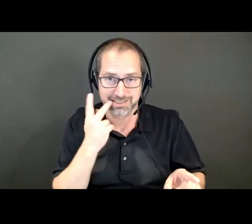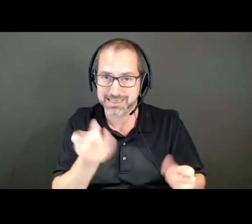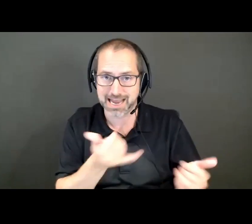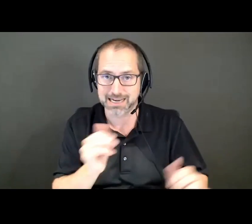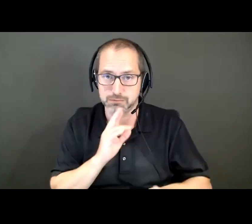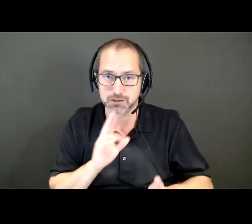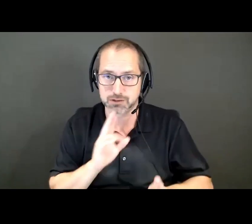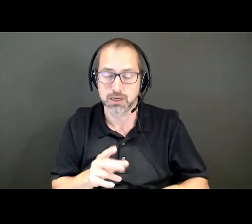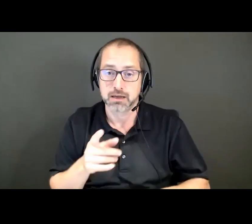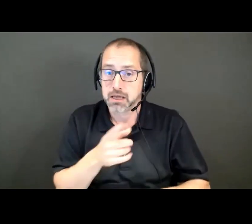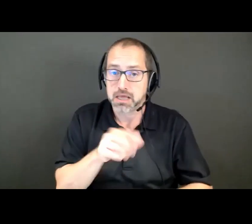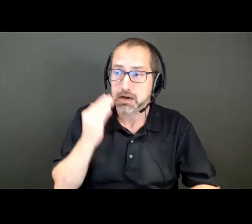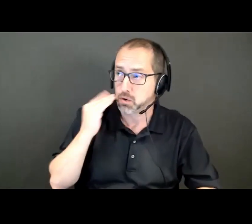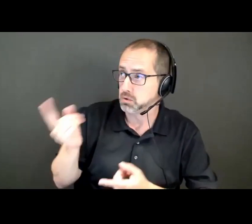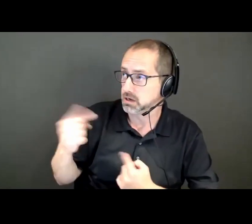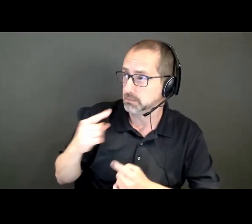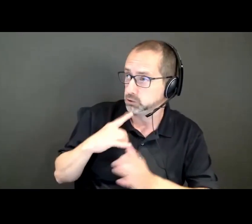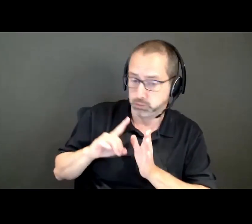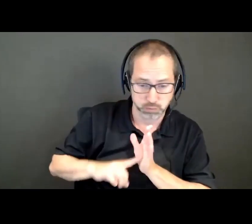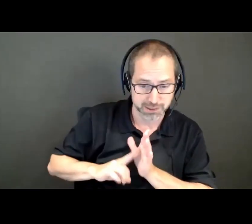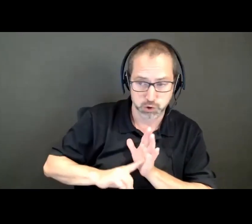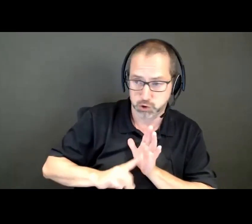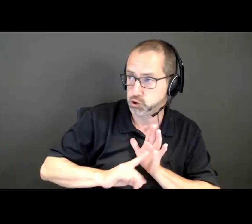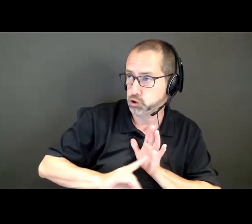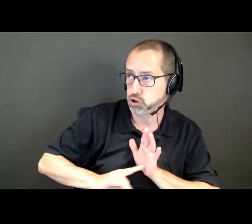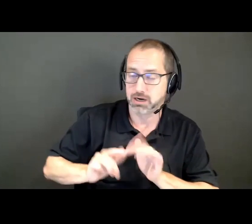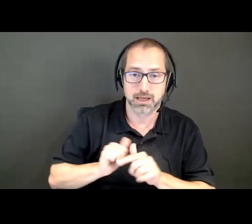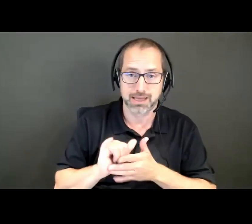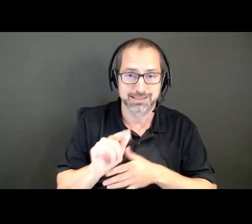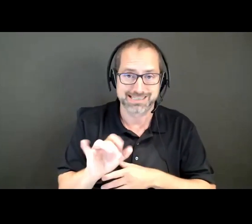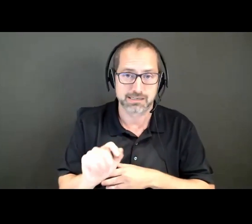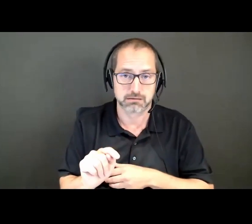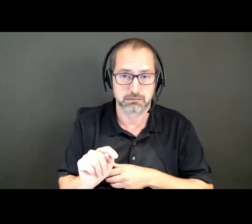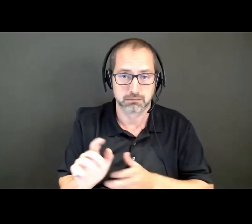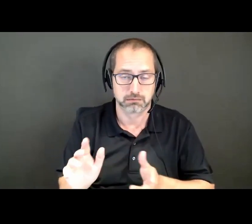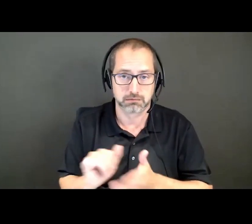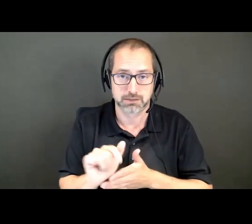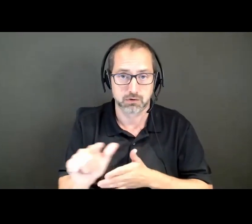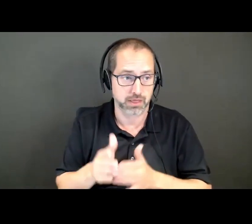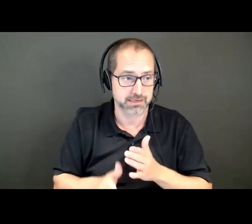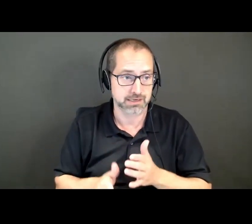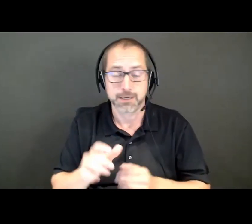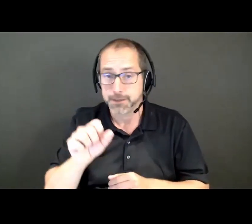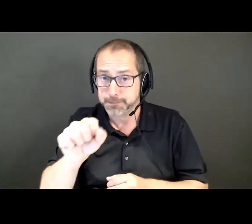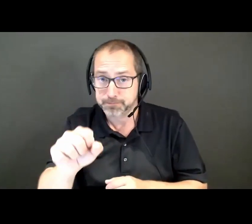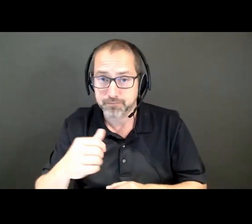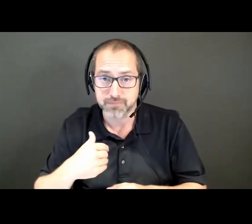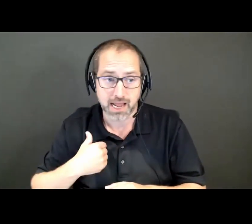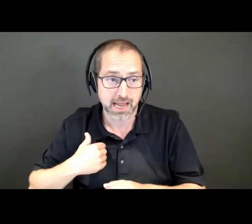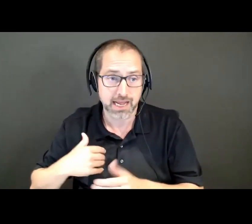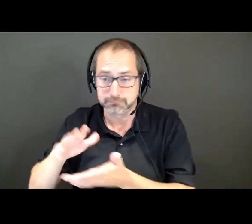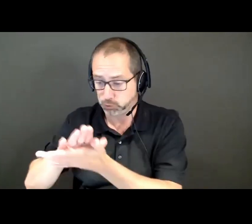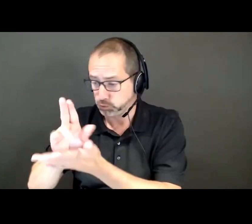to research them, and that is the end. I mean yes, I have the academic language and platform